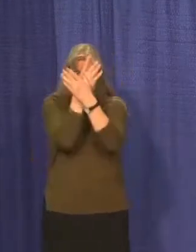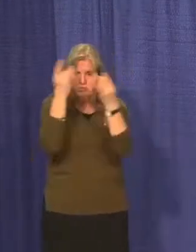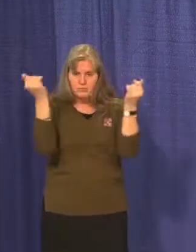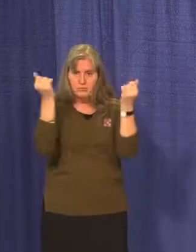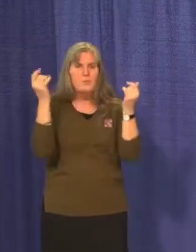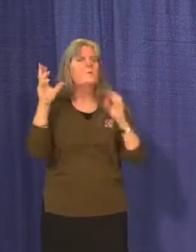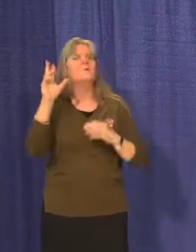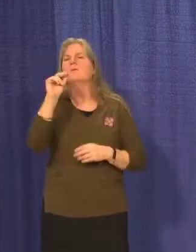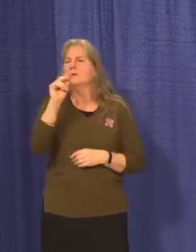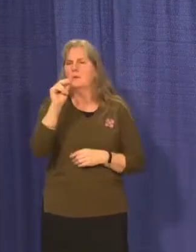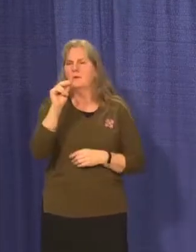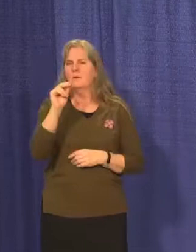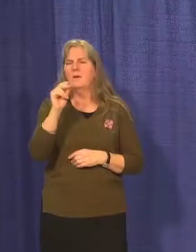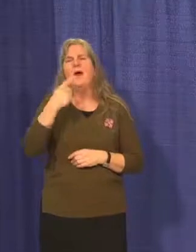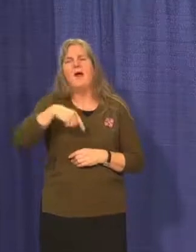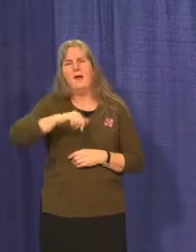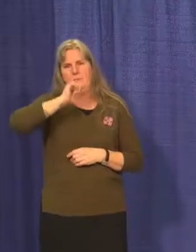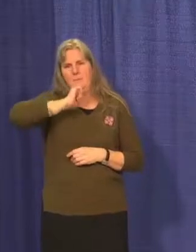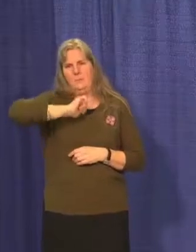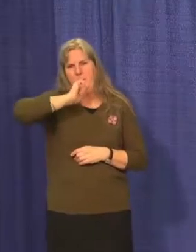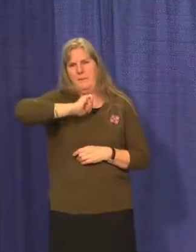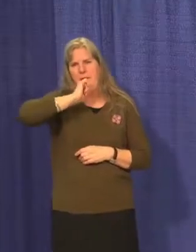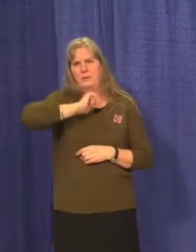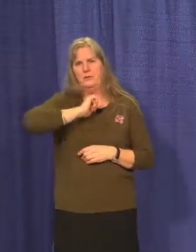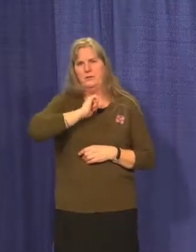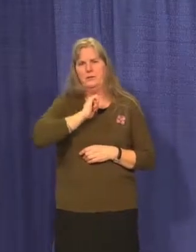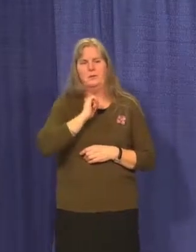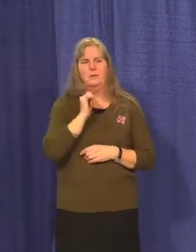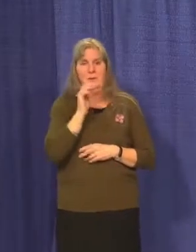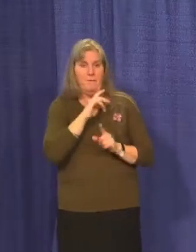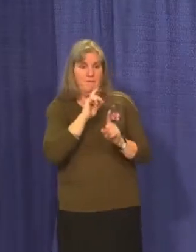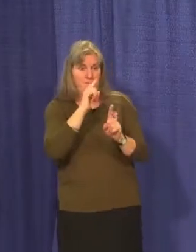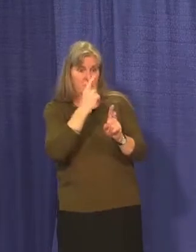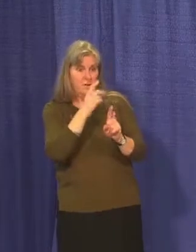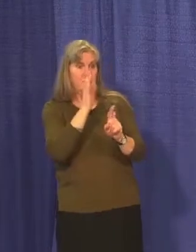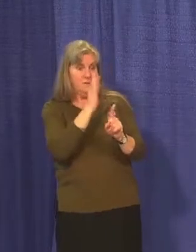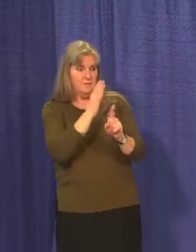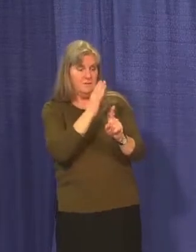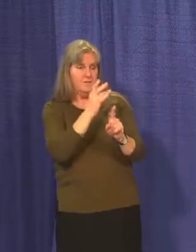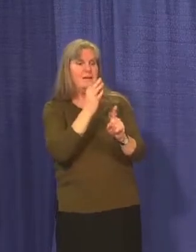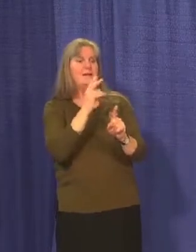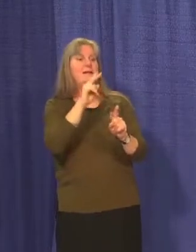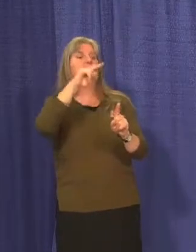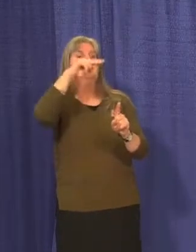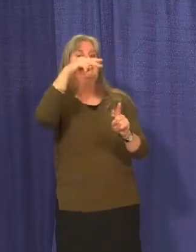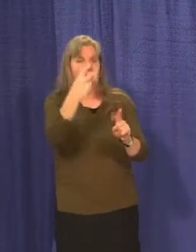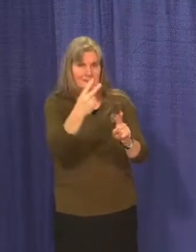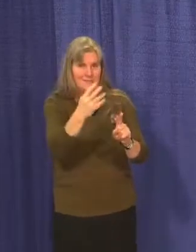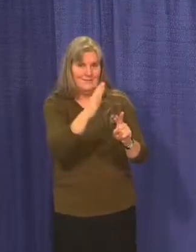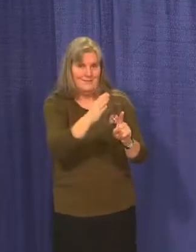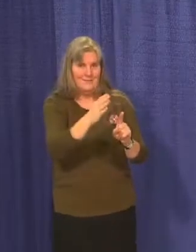Again we need to be patient and considerate of those who have already received the first dose who will need their second dose